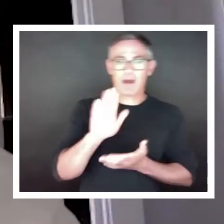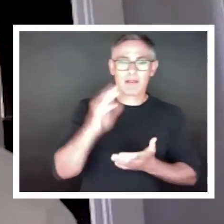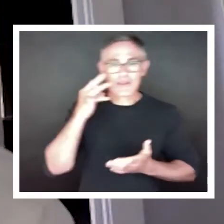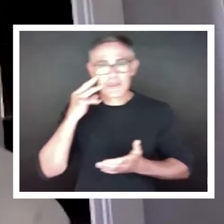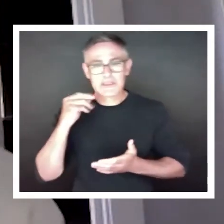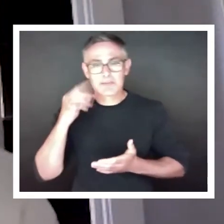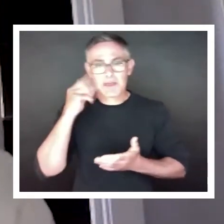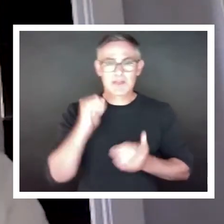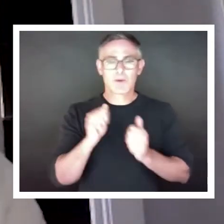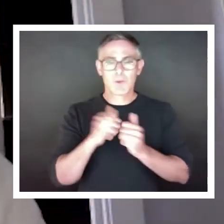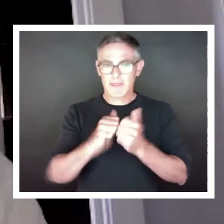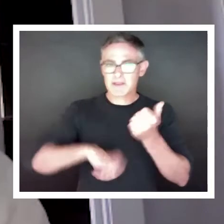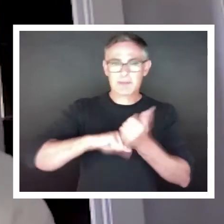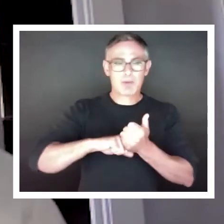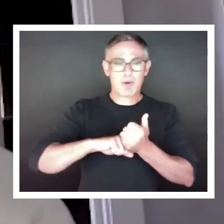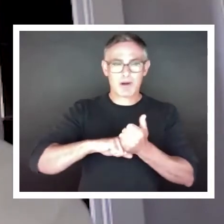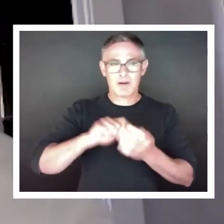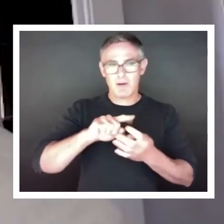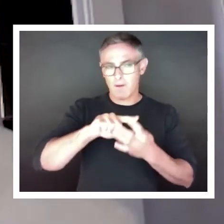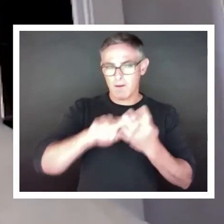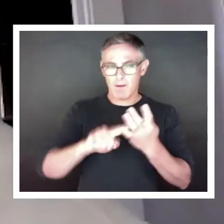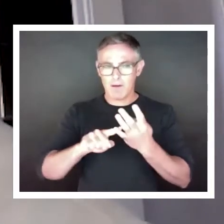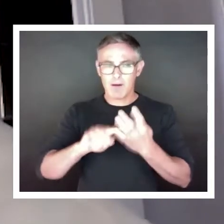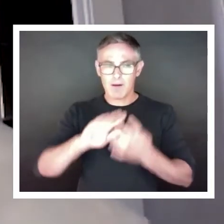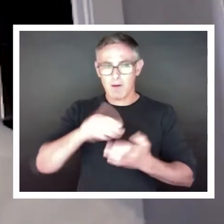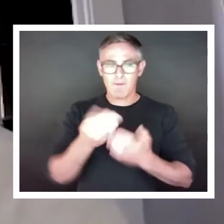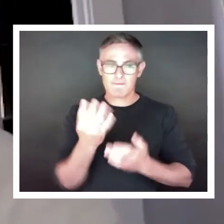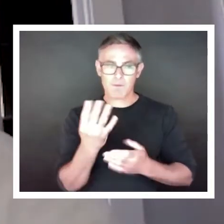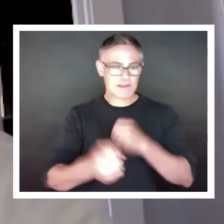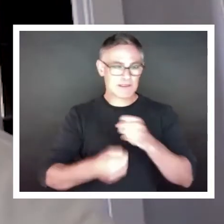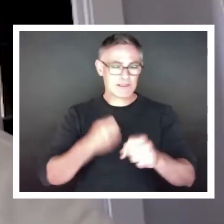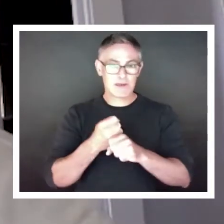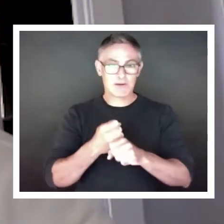And my experience has been wonderful.